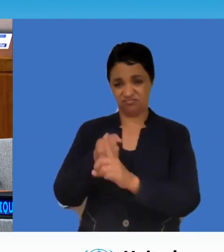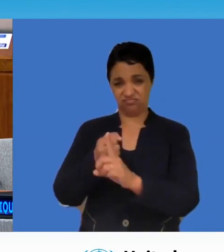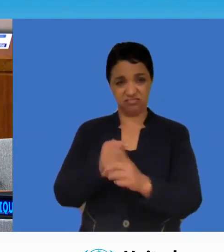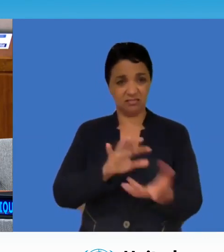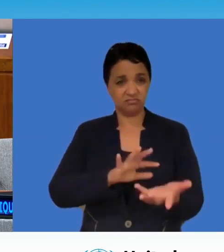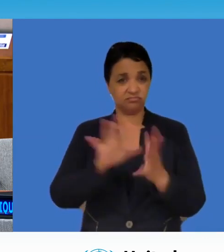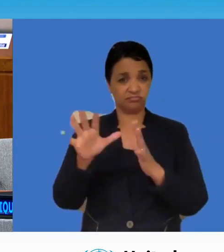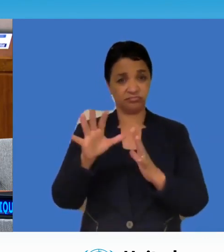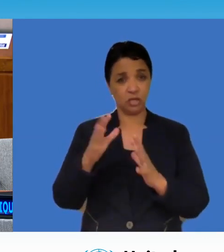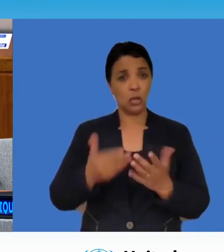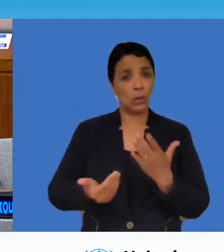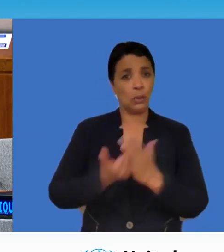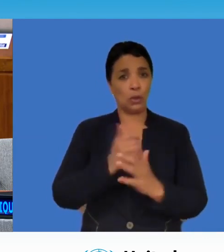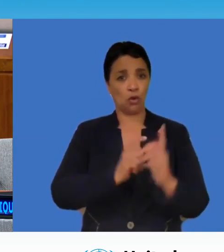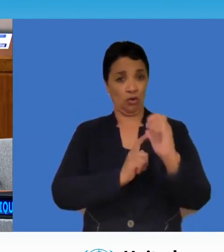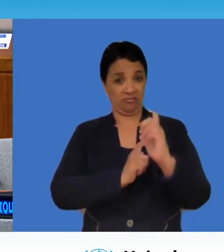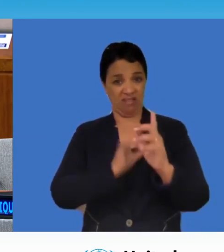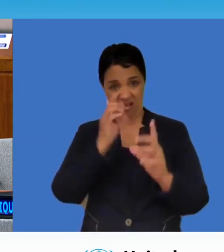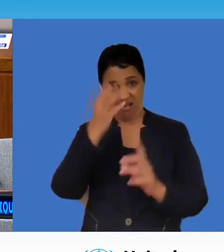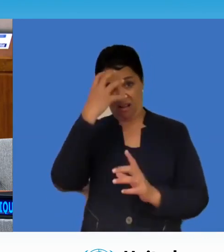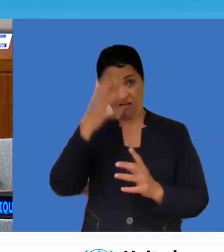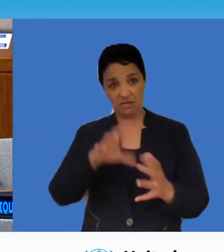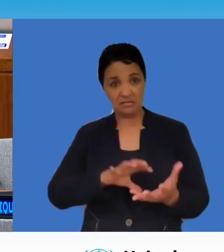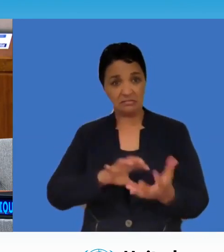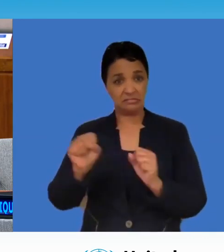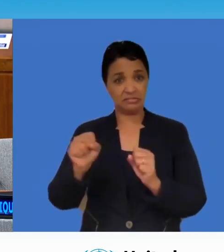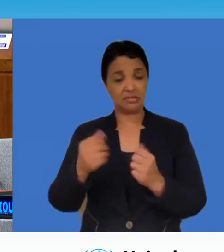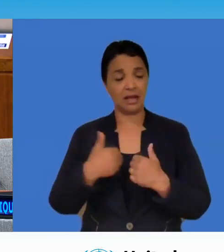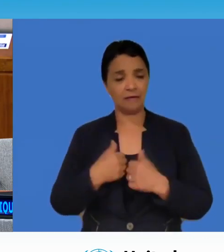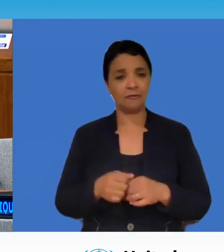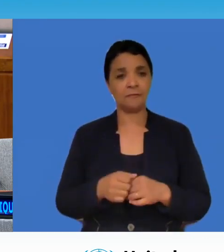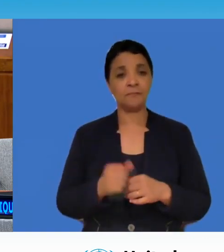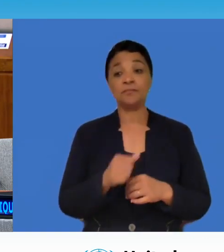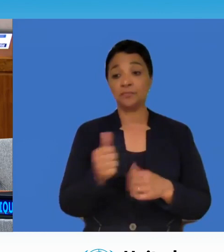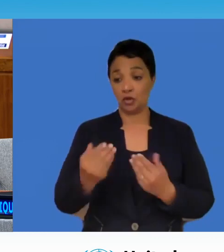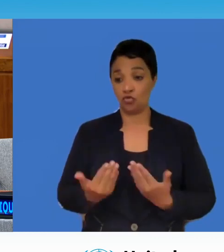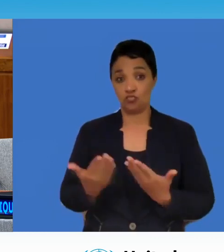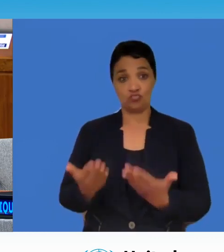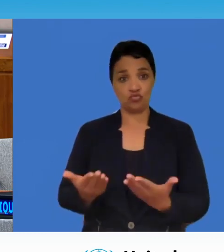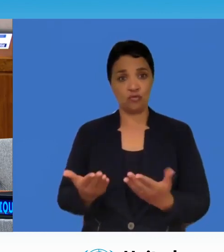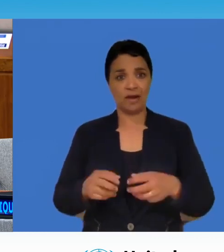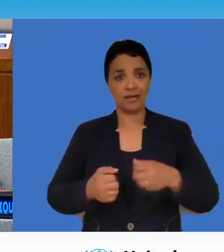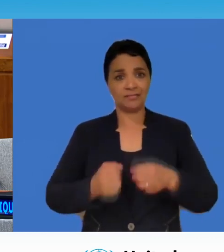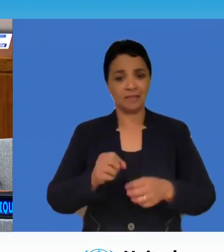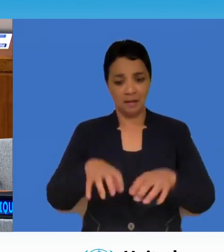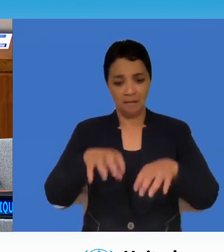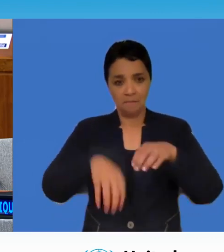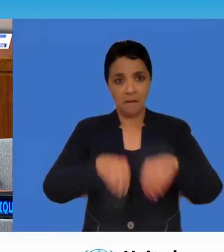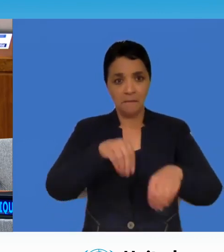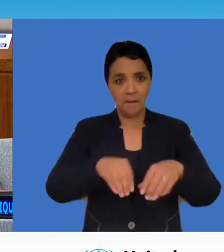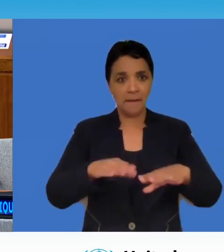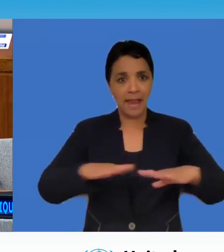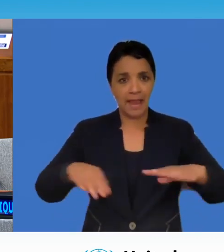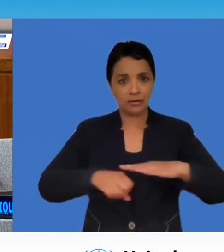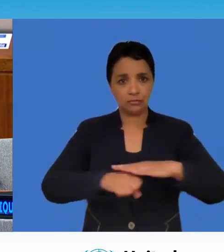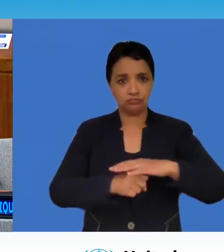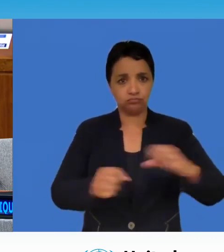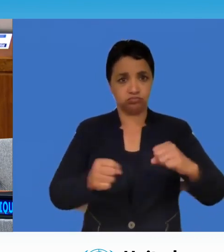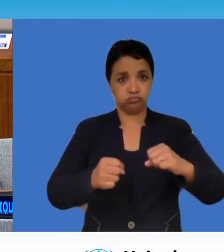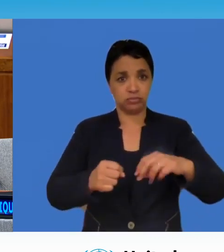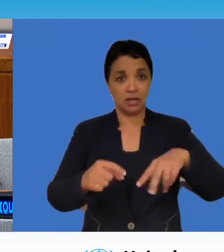others providing practic appliances to victims of L land Min the nug and Eros have also been working